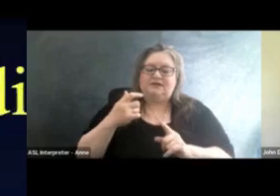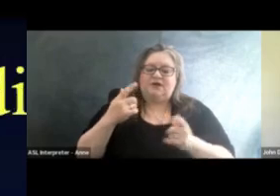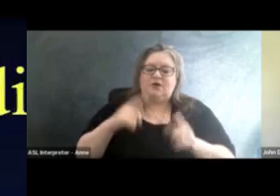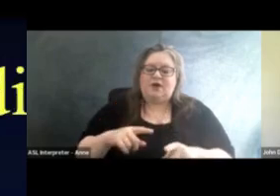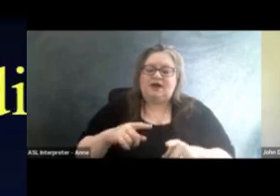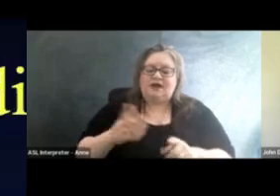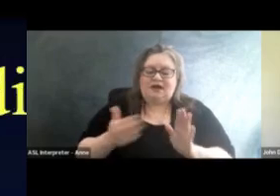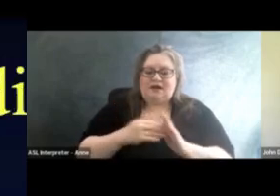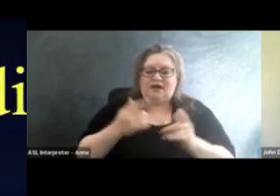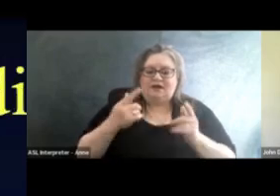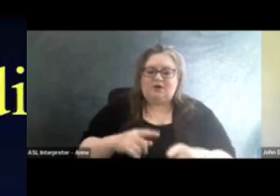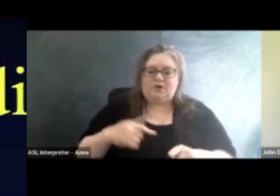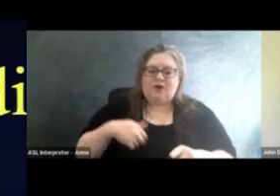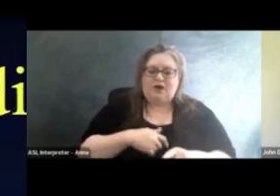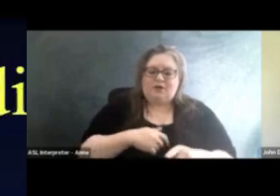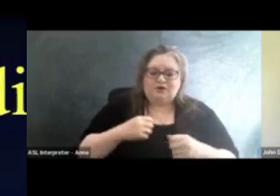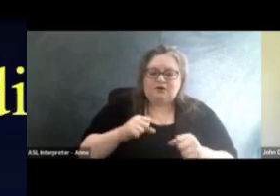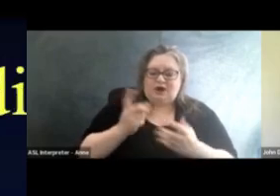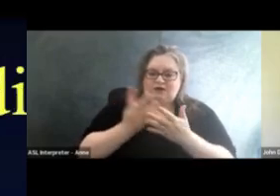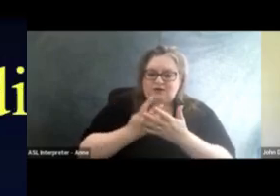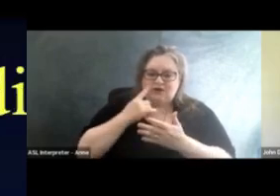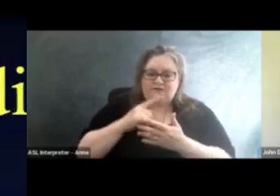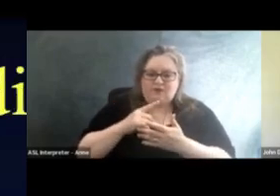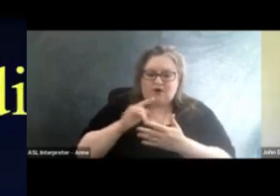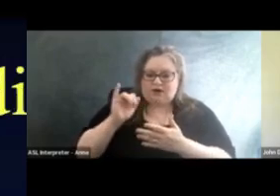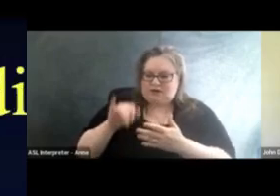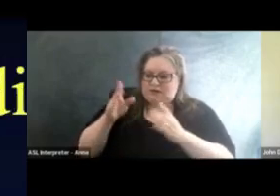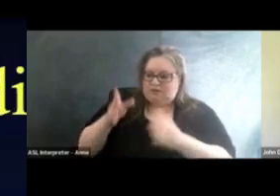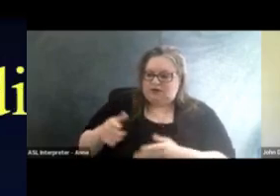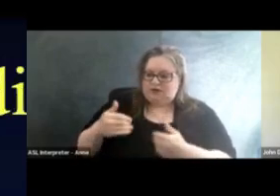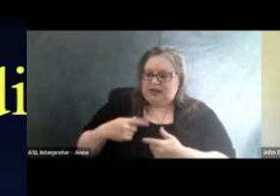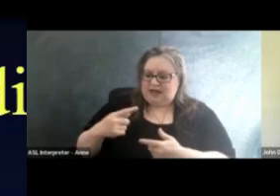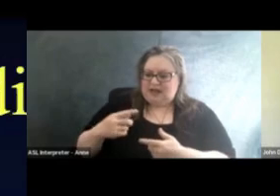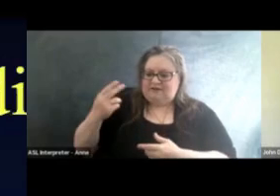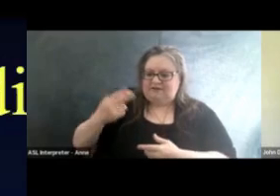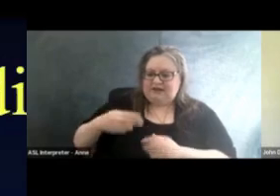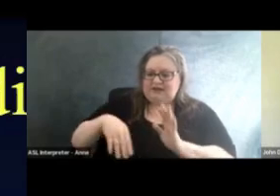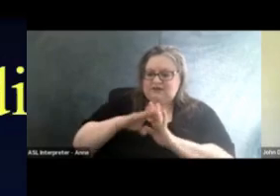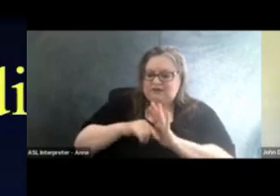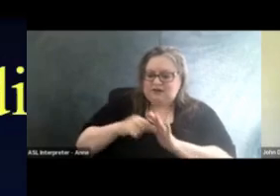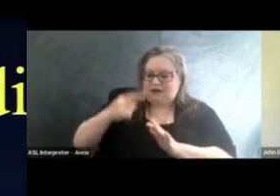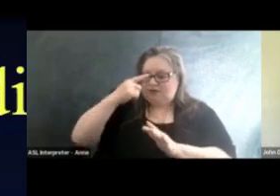again, when we are trying to screen for does this person have a history of brain injury that we should be concerned about? We